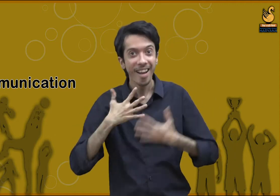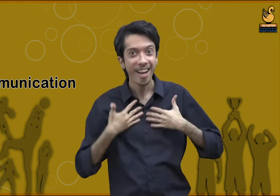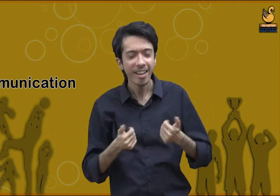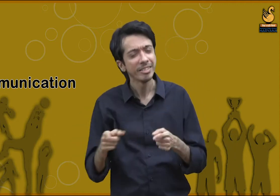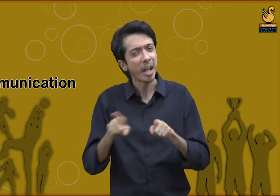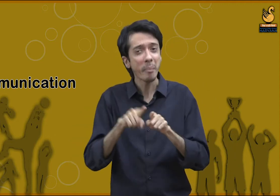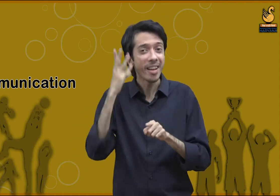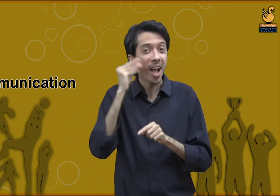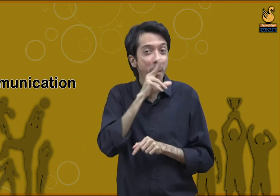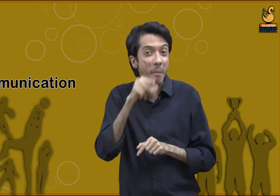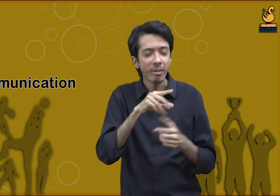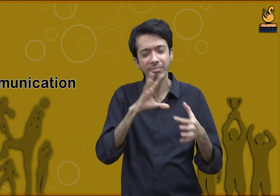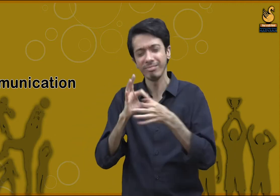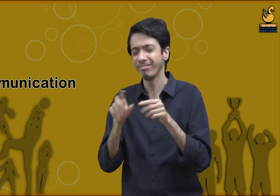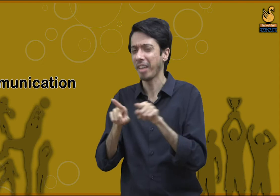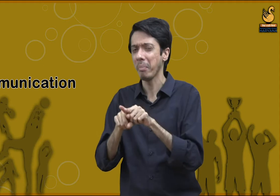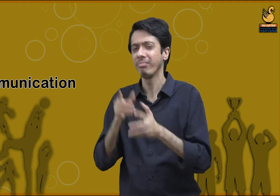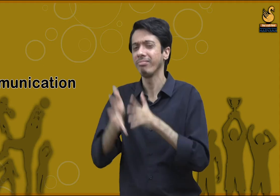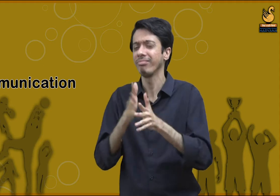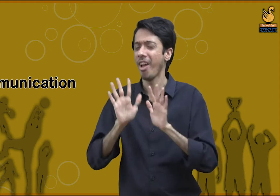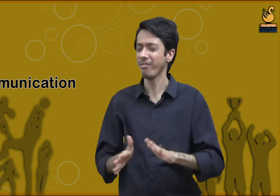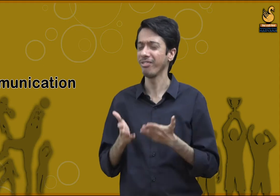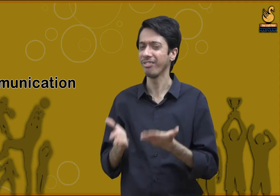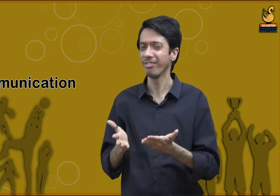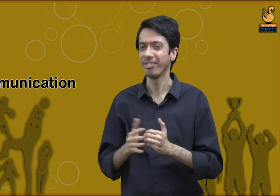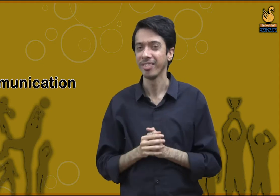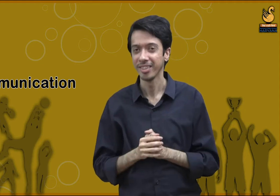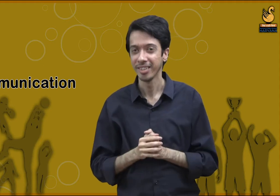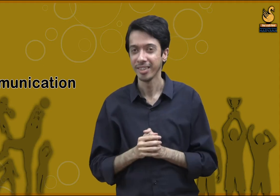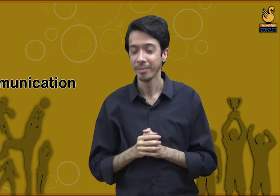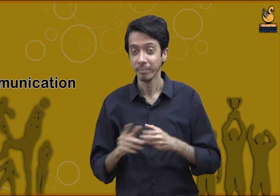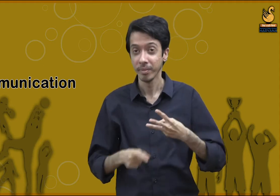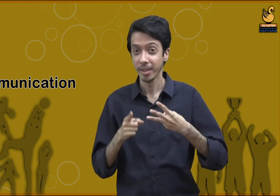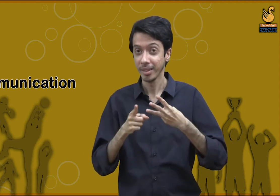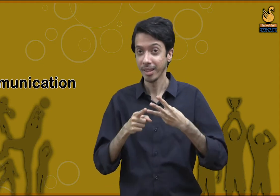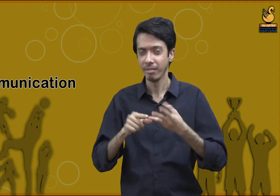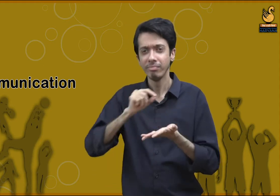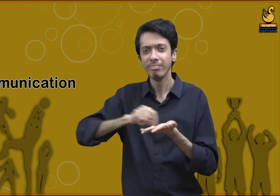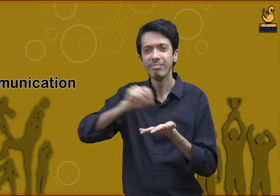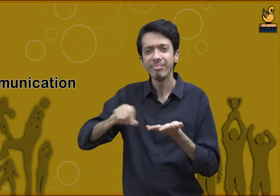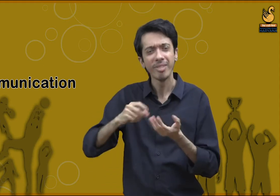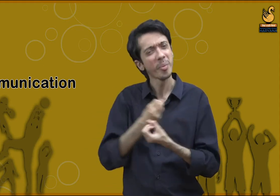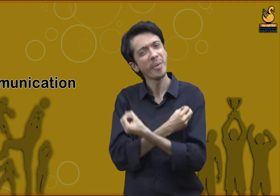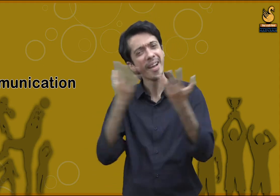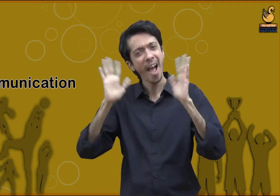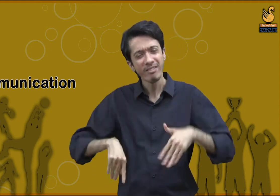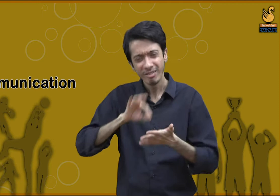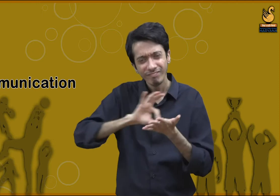Hearing people use spoken language to communicate similarly deaf people use sign language. Next is written communication.